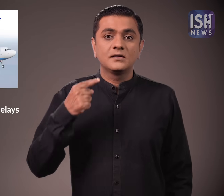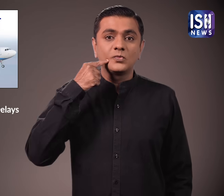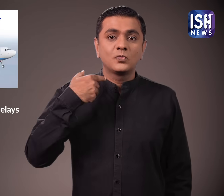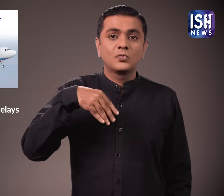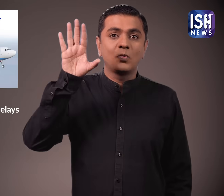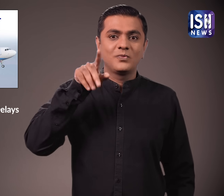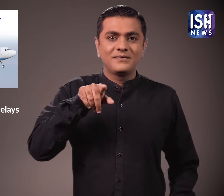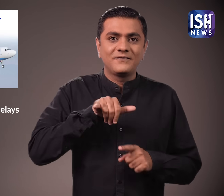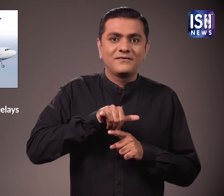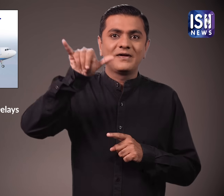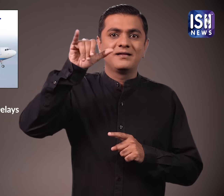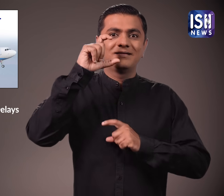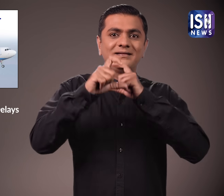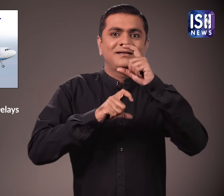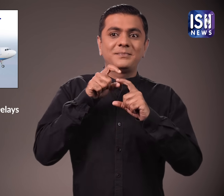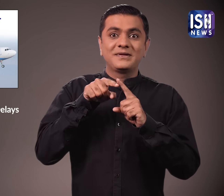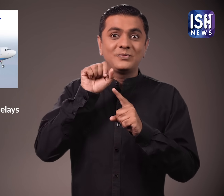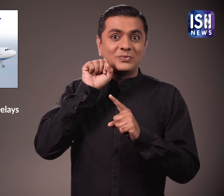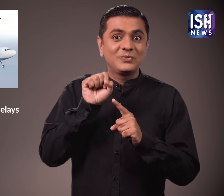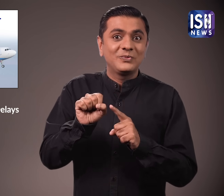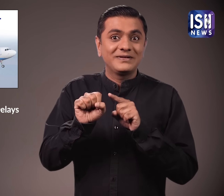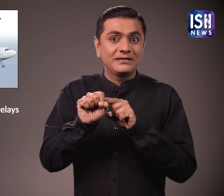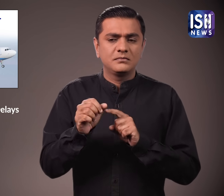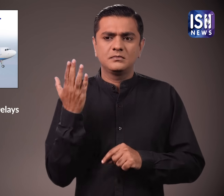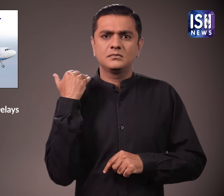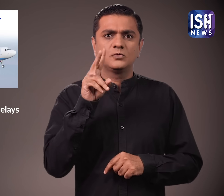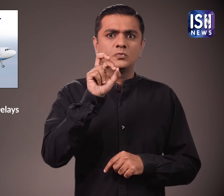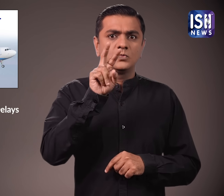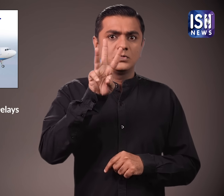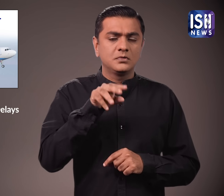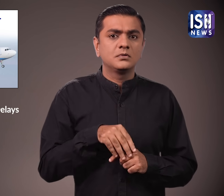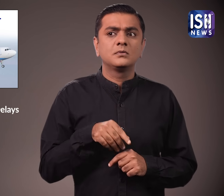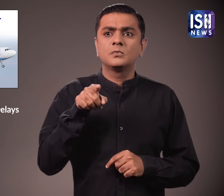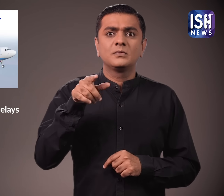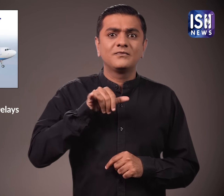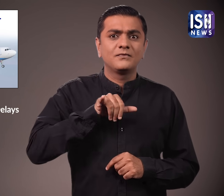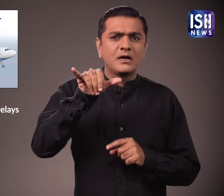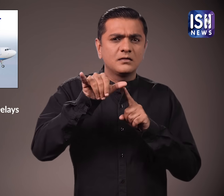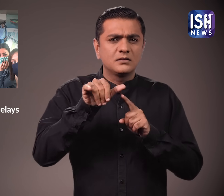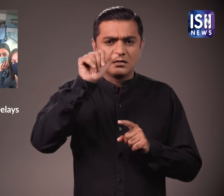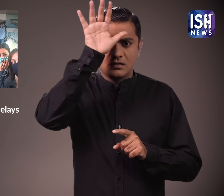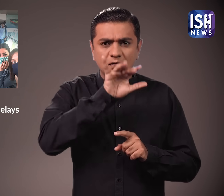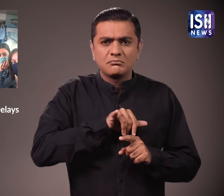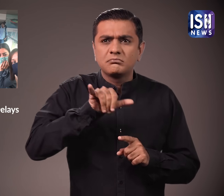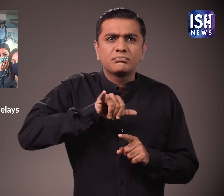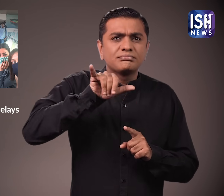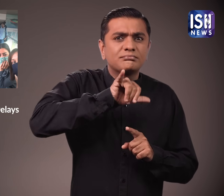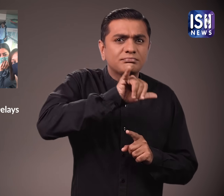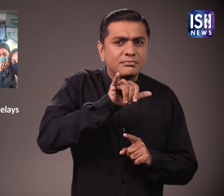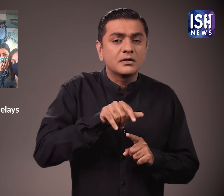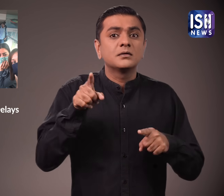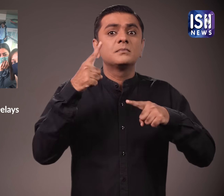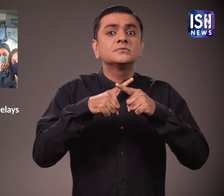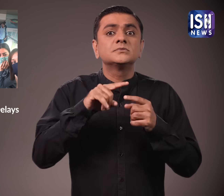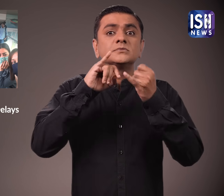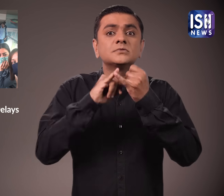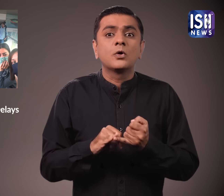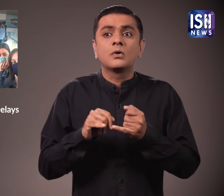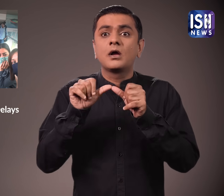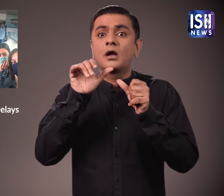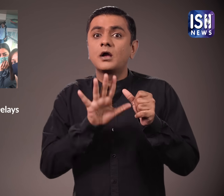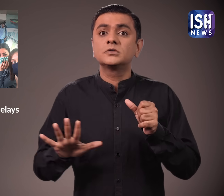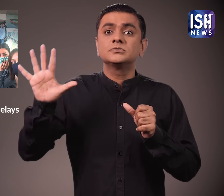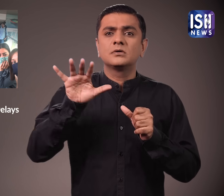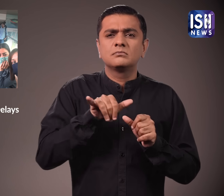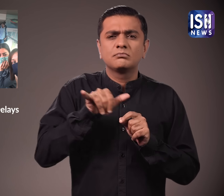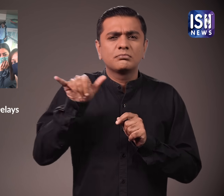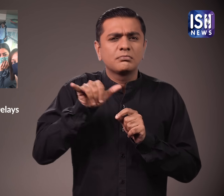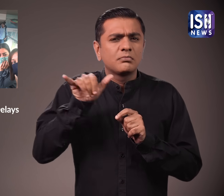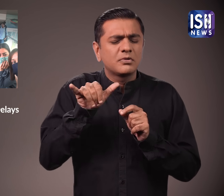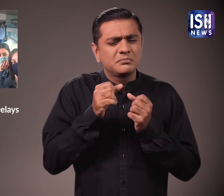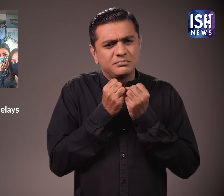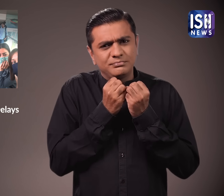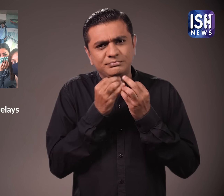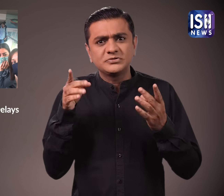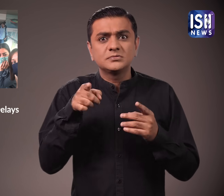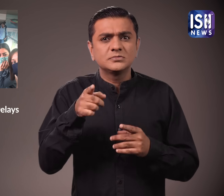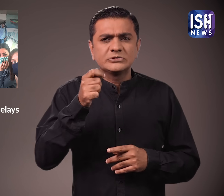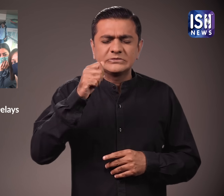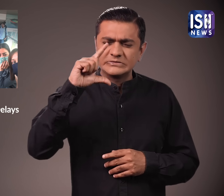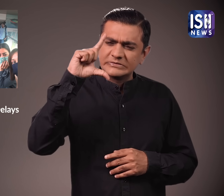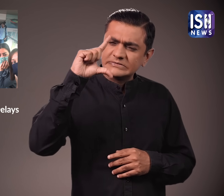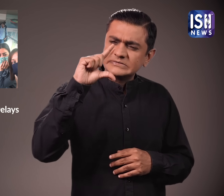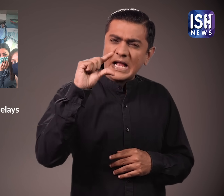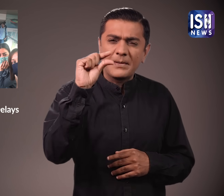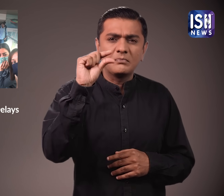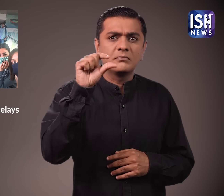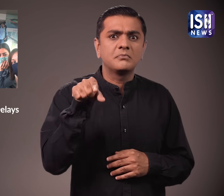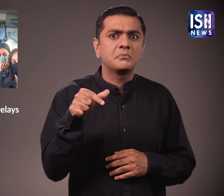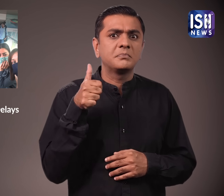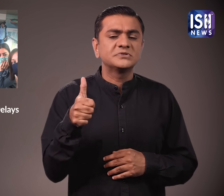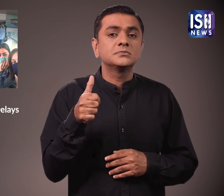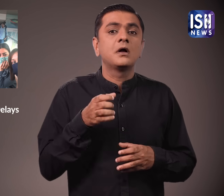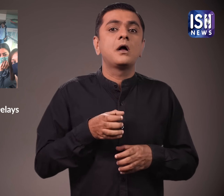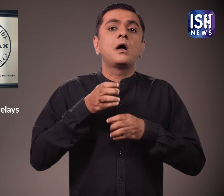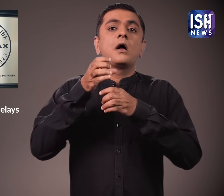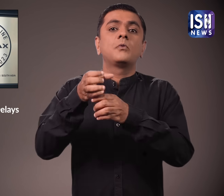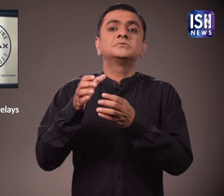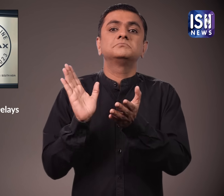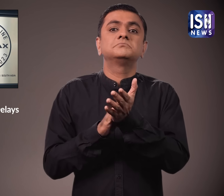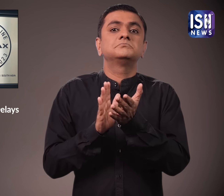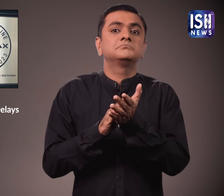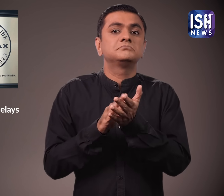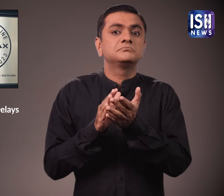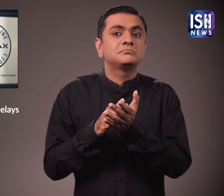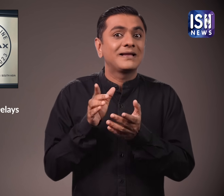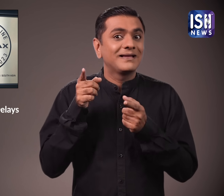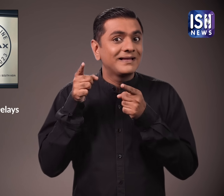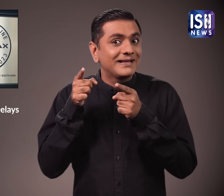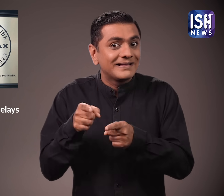Indigo airlines was the winner of Best Low-Cost Airline in India & South Asia in 2023.